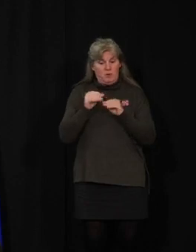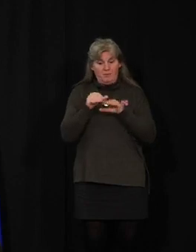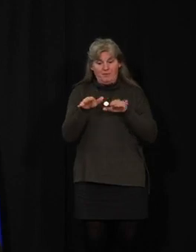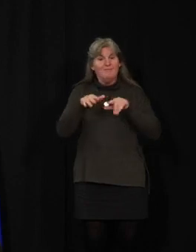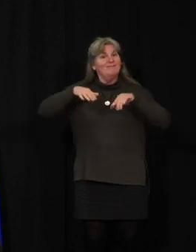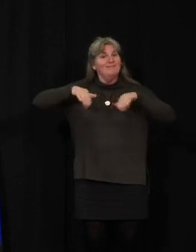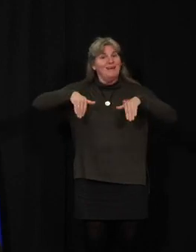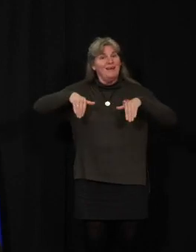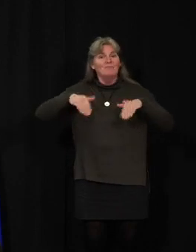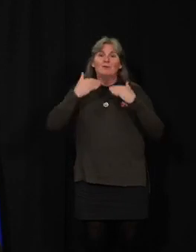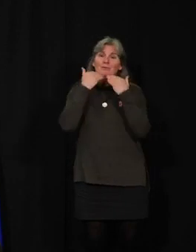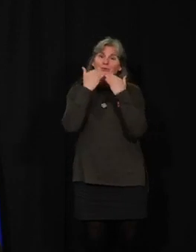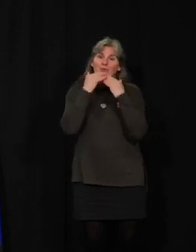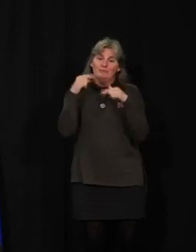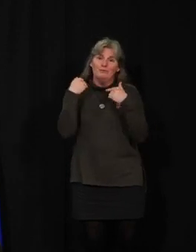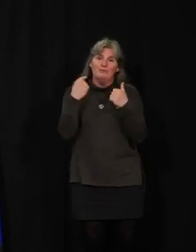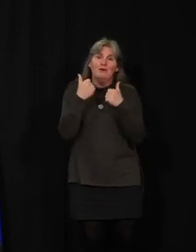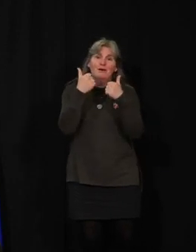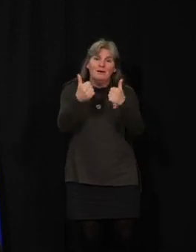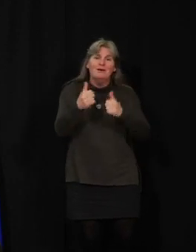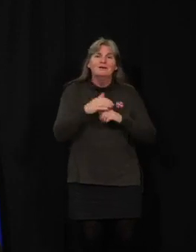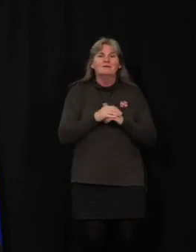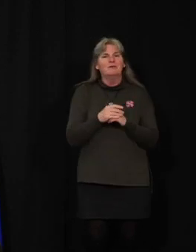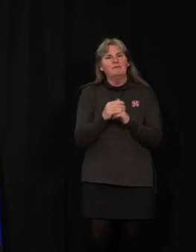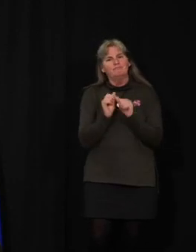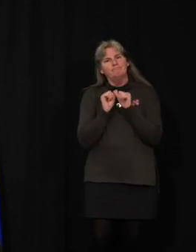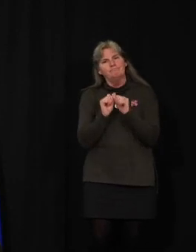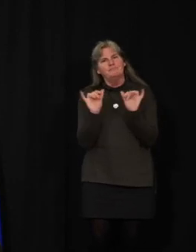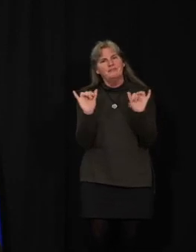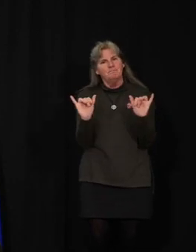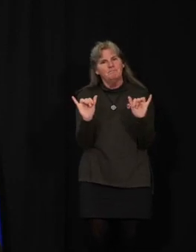we must maintain that vigilance. That we have been doing so well